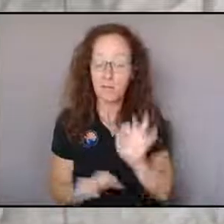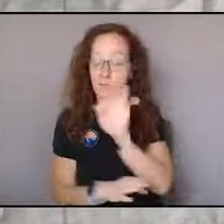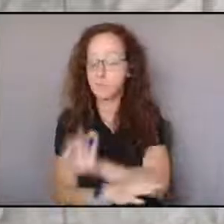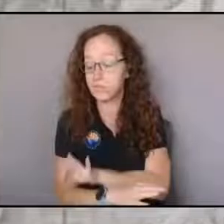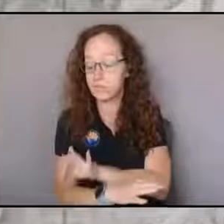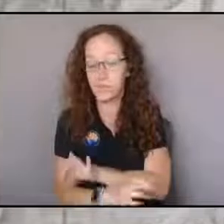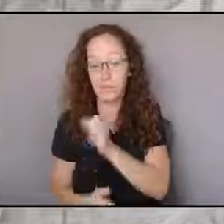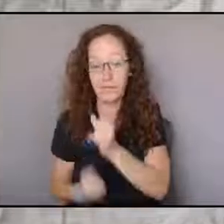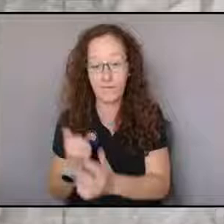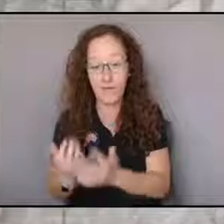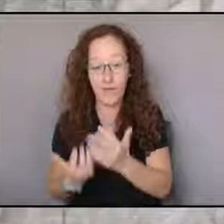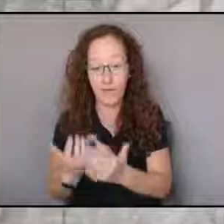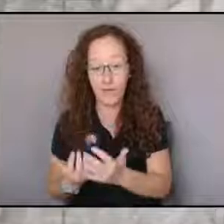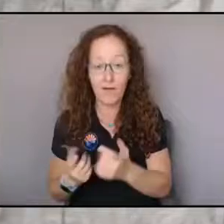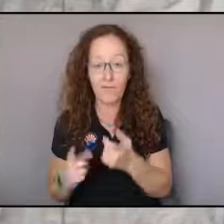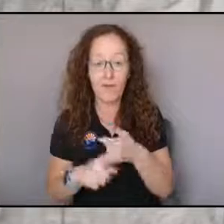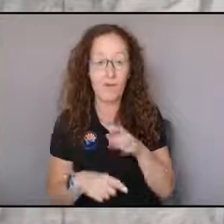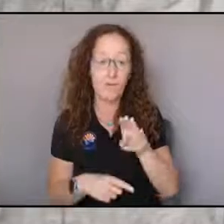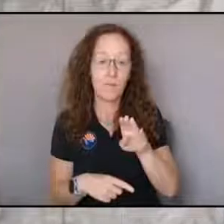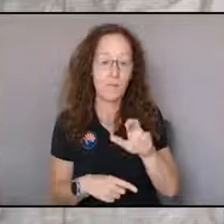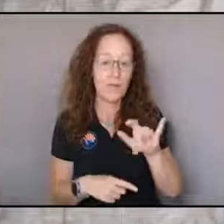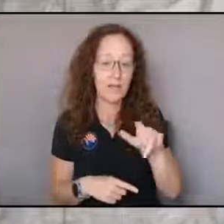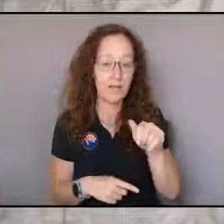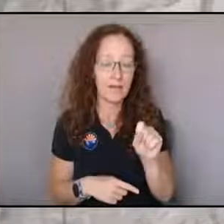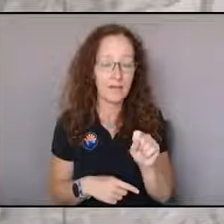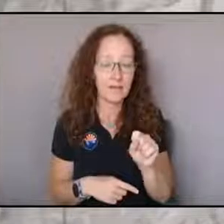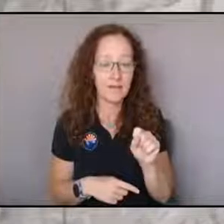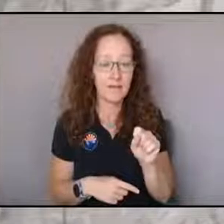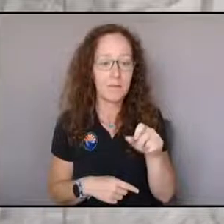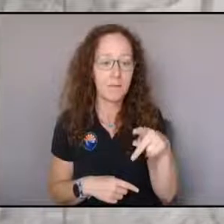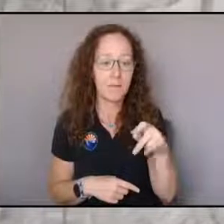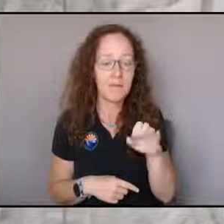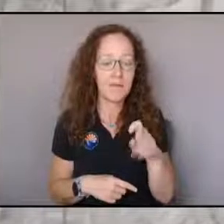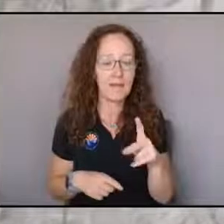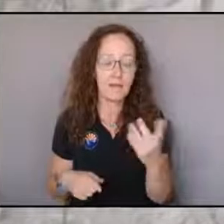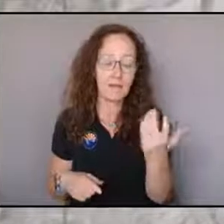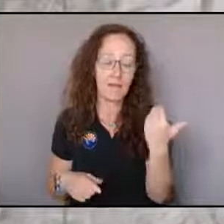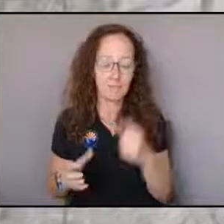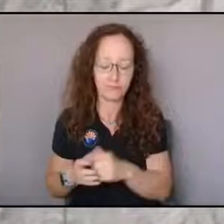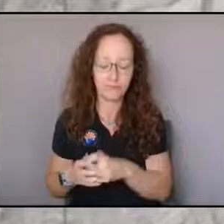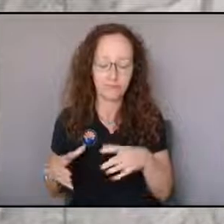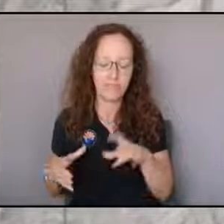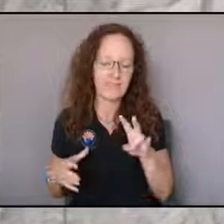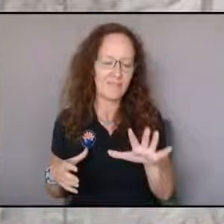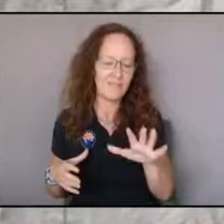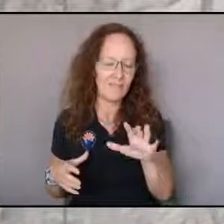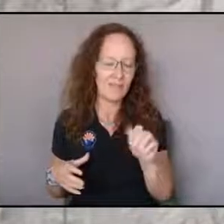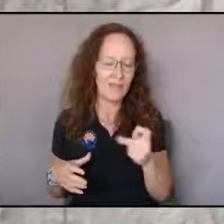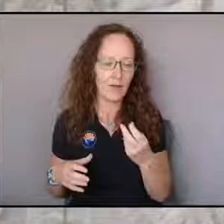ABOUT 75 ACRES, THEY GOT LINE ON IT LAST NIGHT. THEY HAVE BEEN MOPPING IT UP TODAY. THAT IS TIED BACK